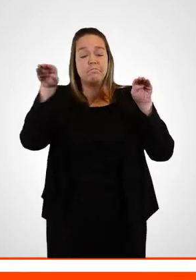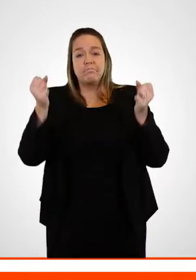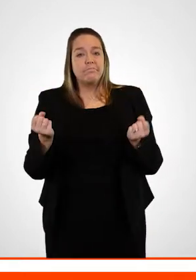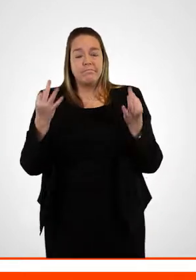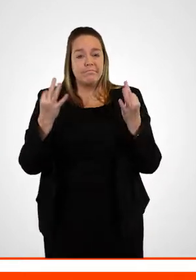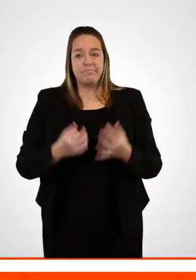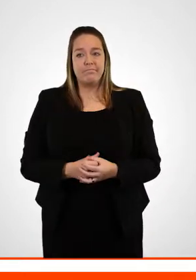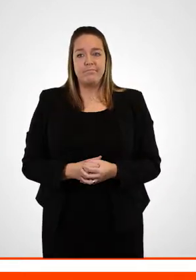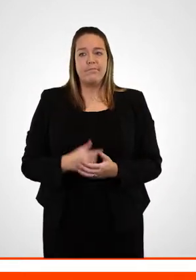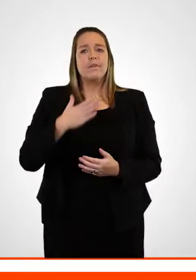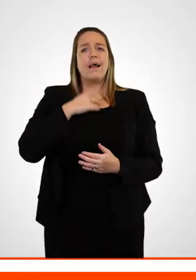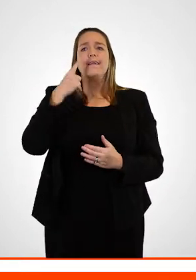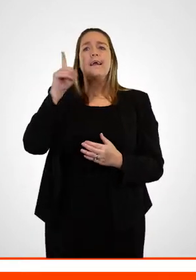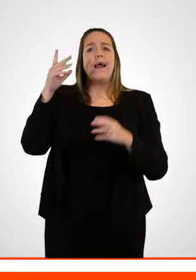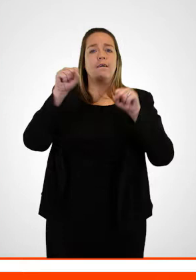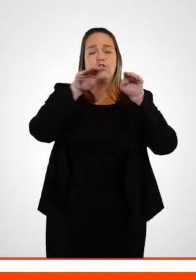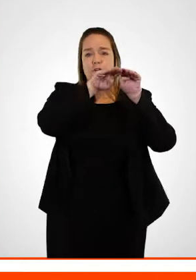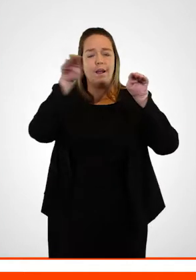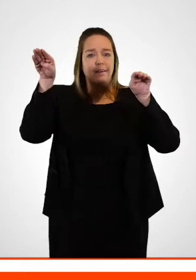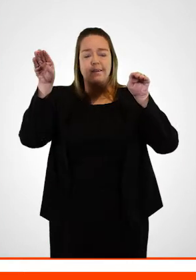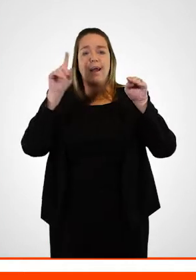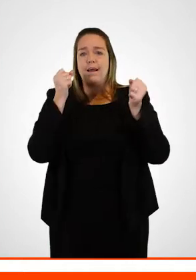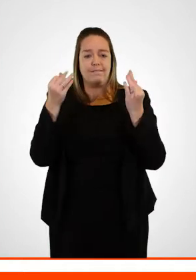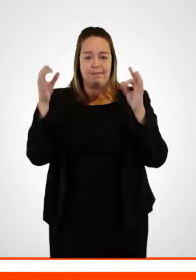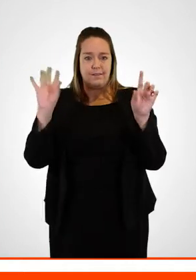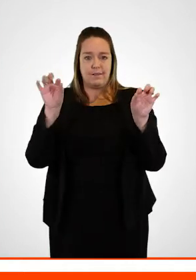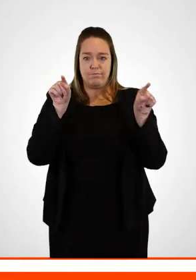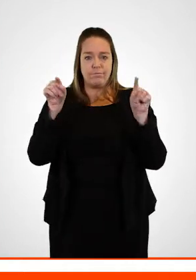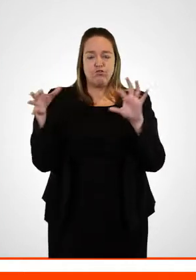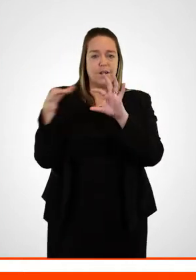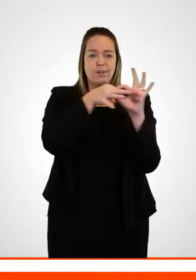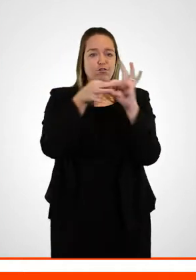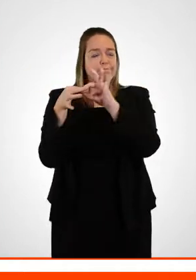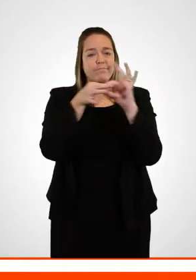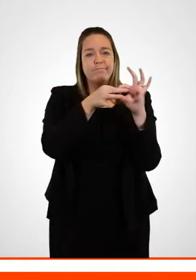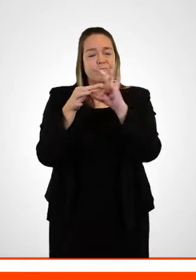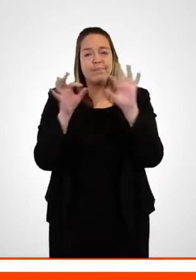basically we'd like to see the line like the straight lines. We're seeing no relationship, nothing substantive,